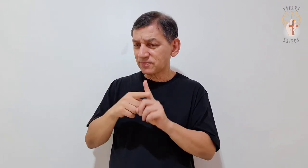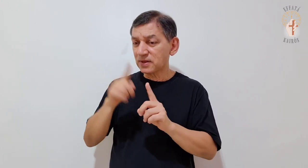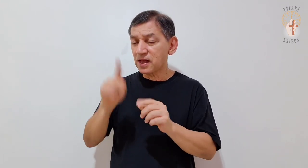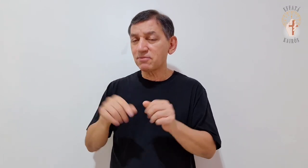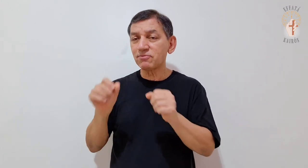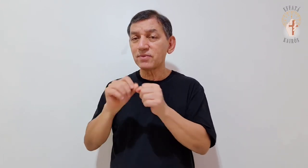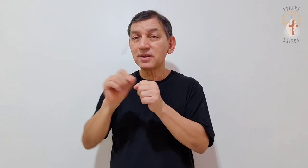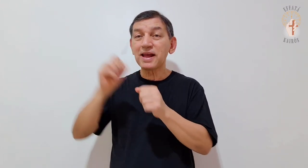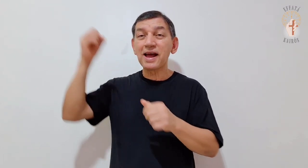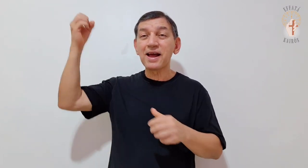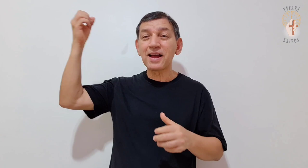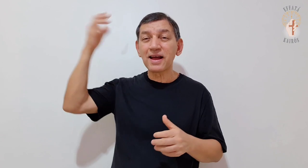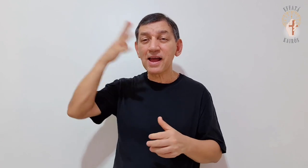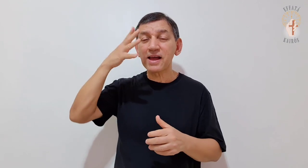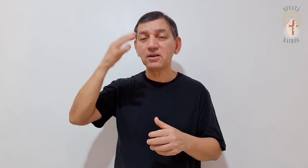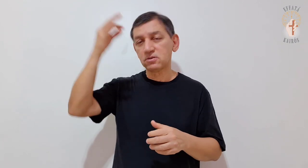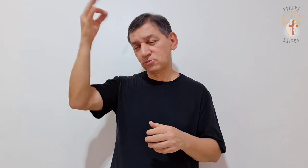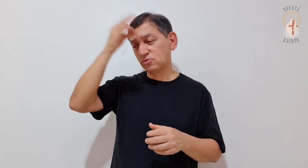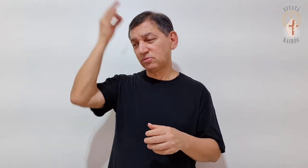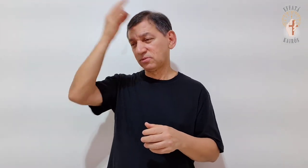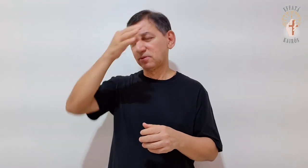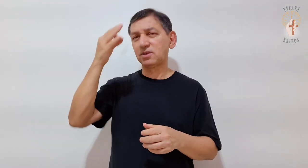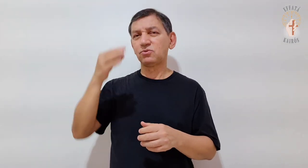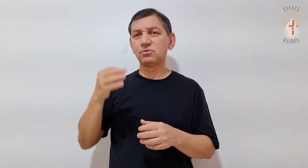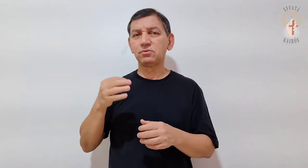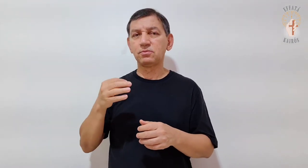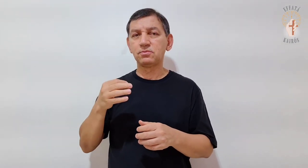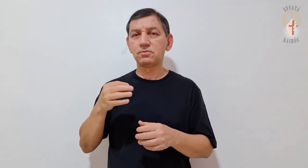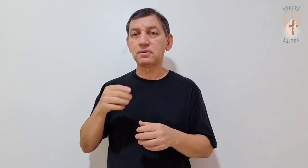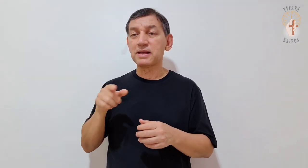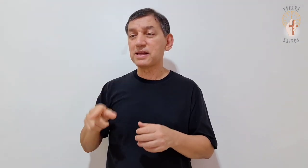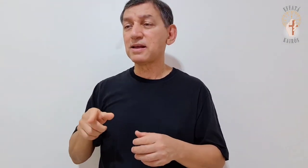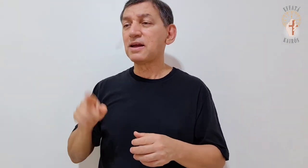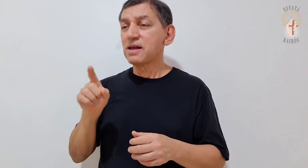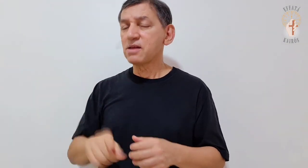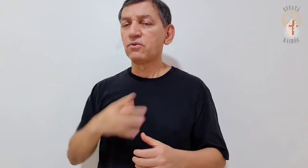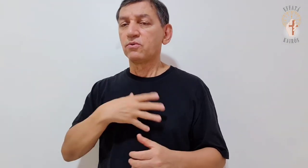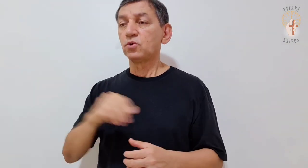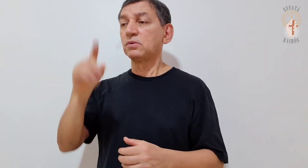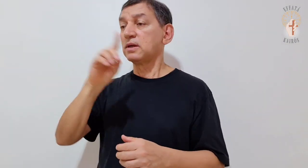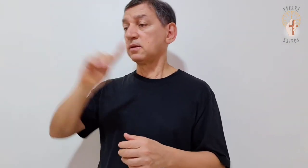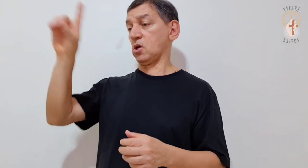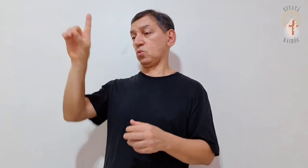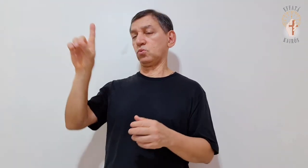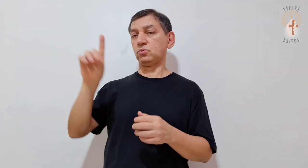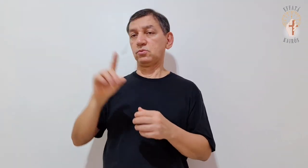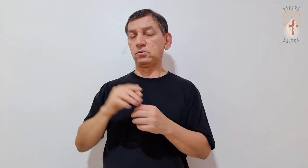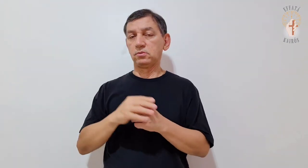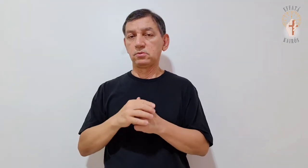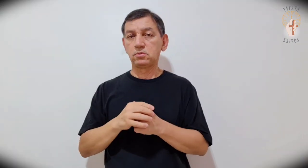that Mary became pregnant by the action of the Holy Spirit, and that the child to be born was the Son of God.